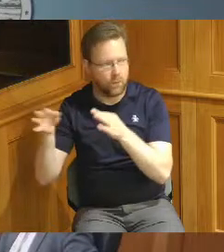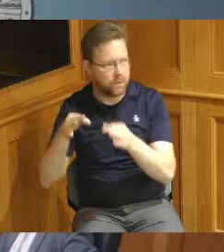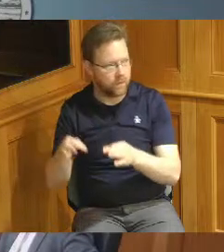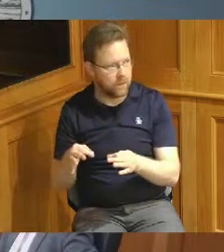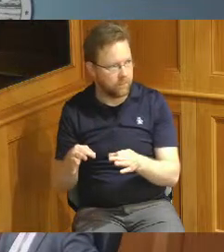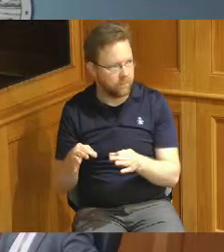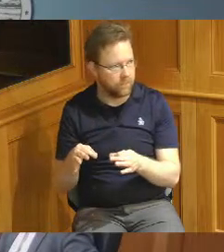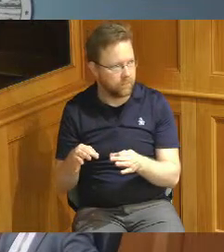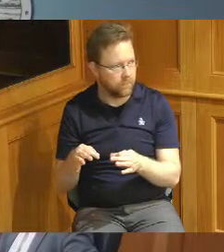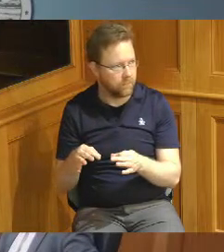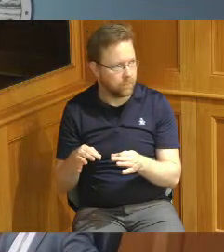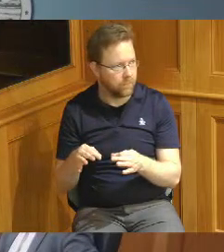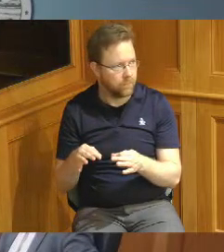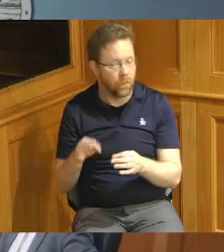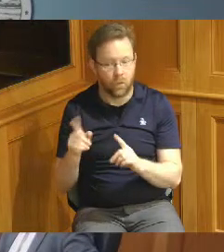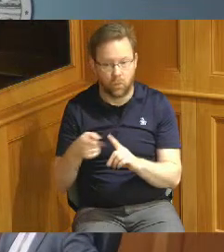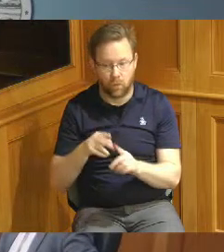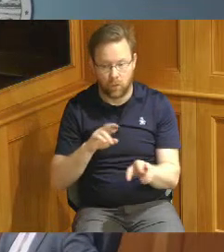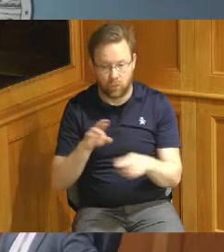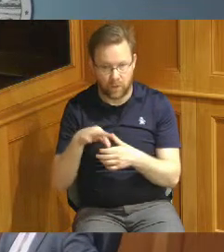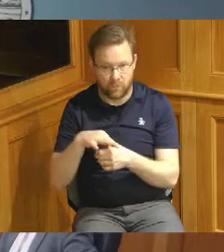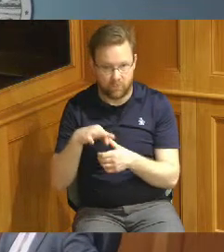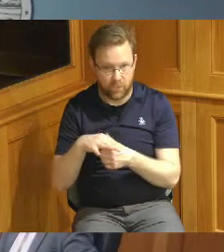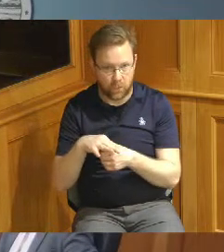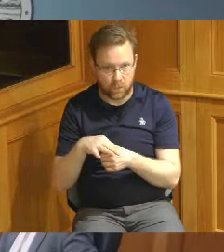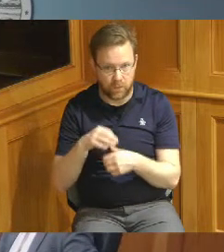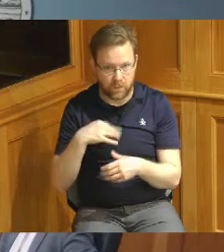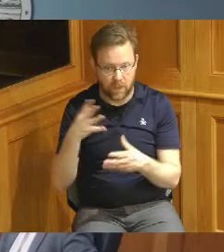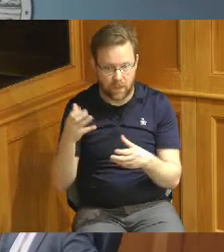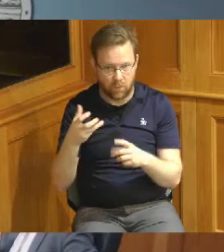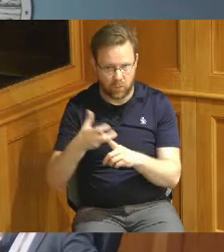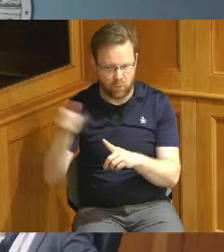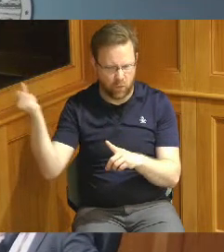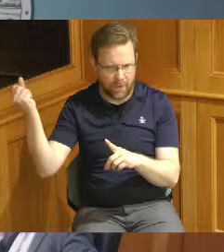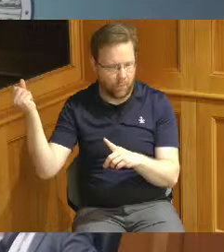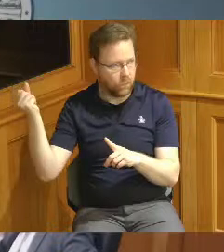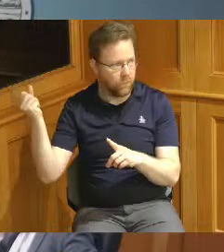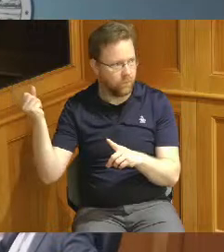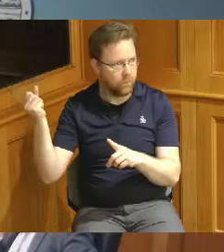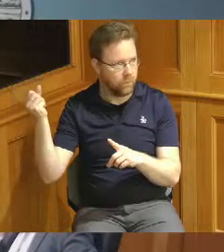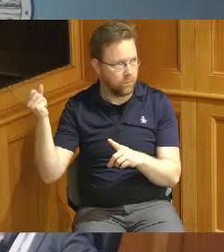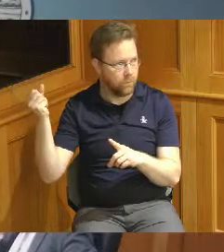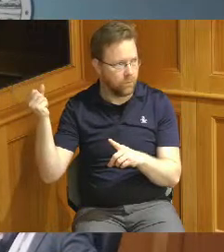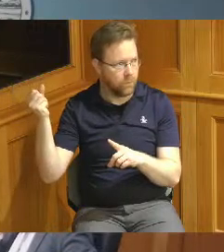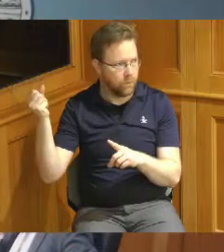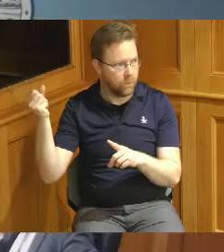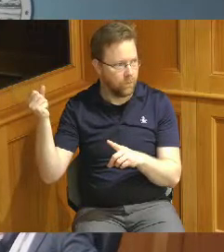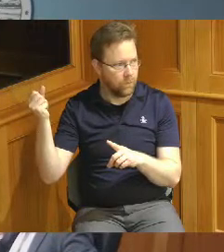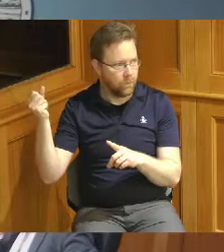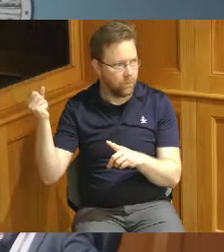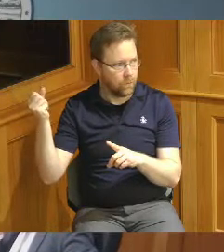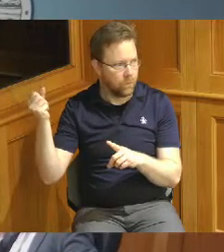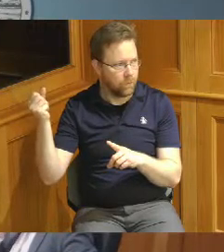thank you Commissioners walk through the consent agenda now the item number four on and I'll try to